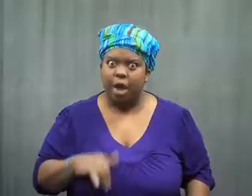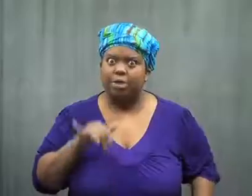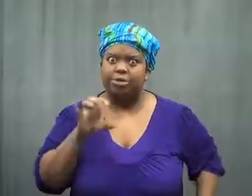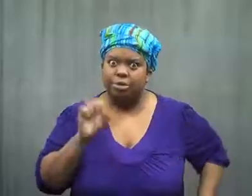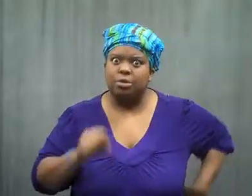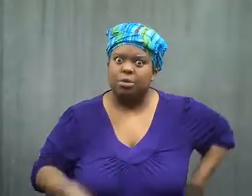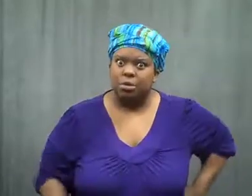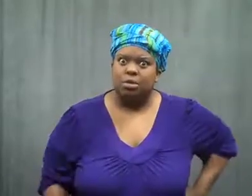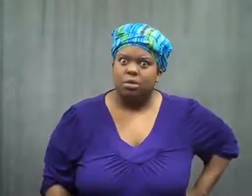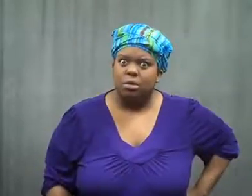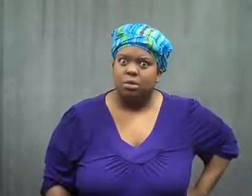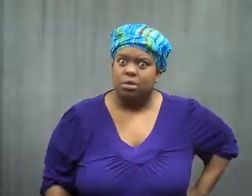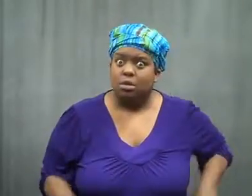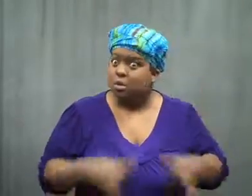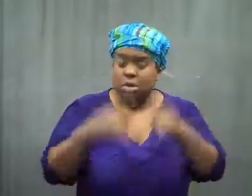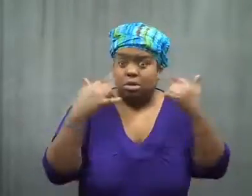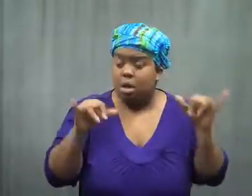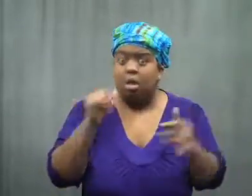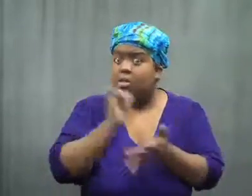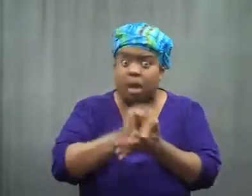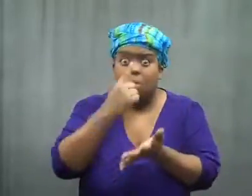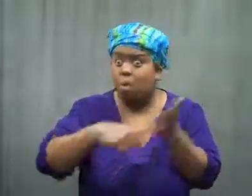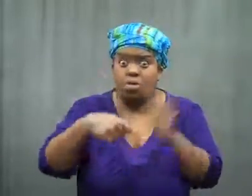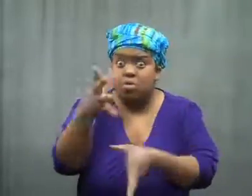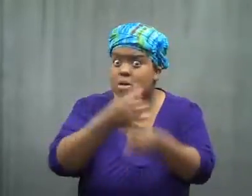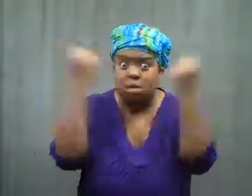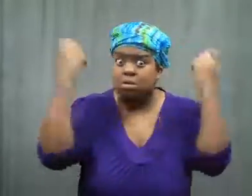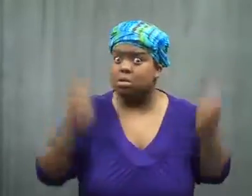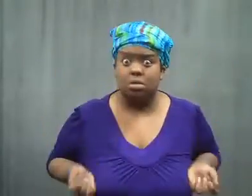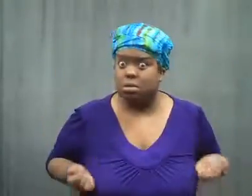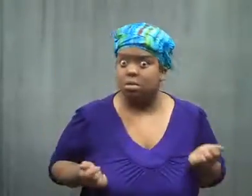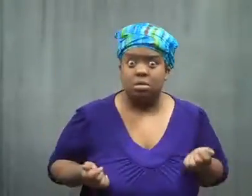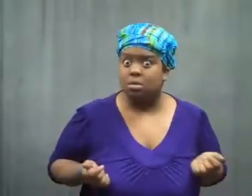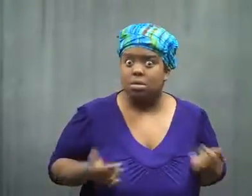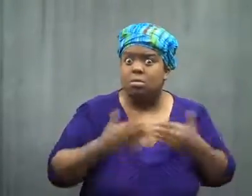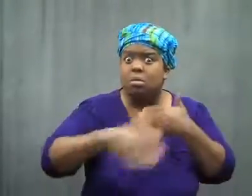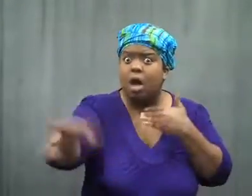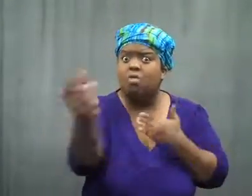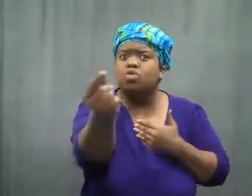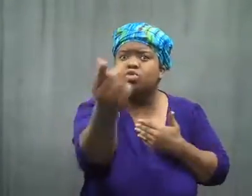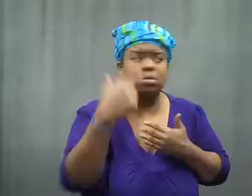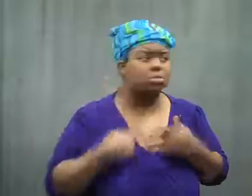She said, "Yes, so that's what you get! So now what are you going to do?"